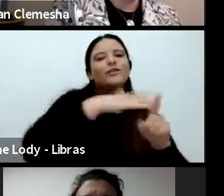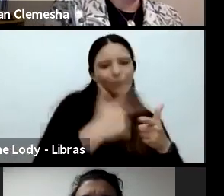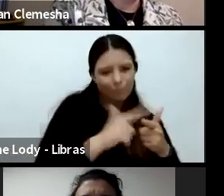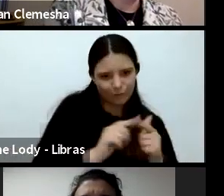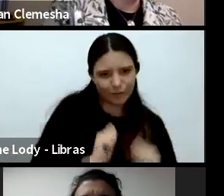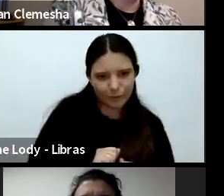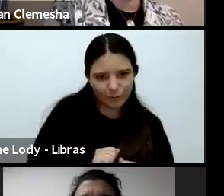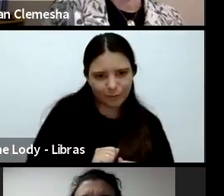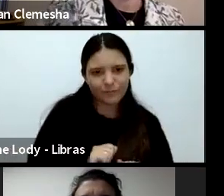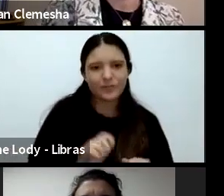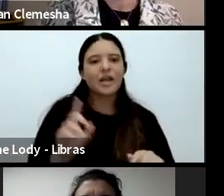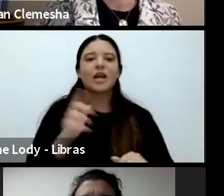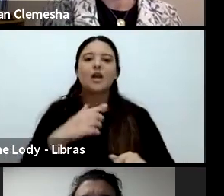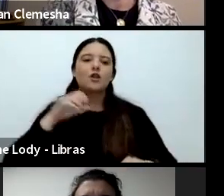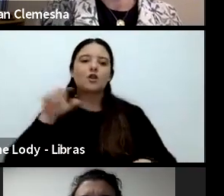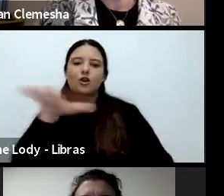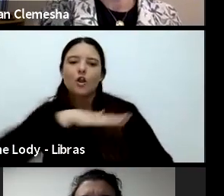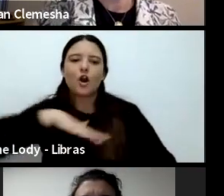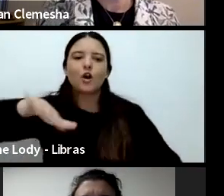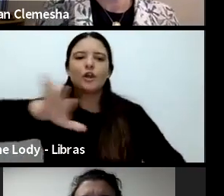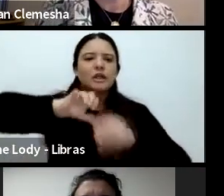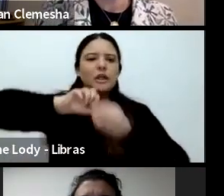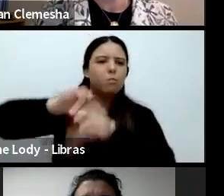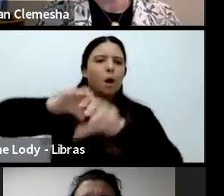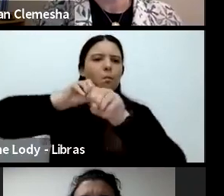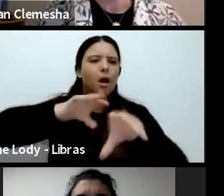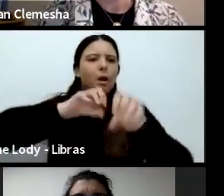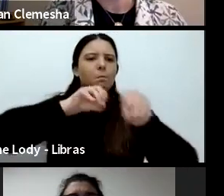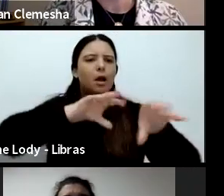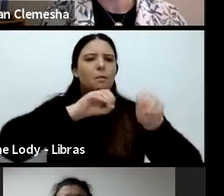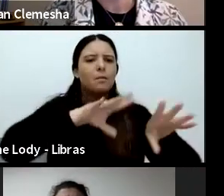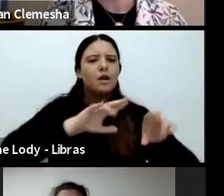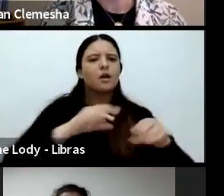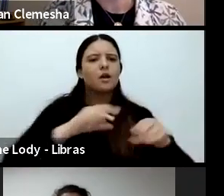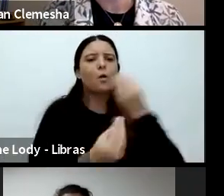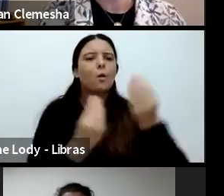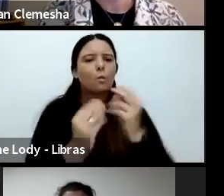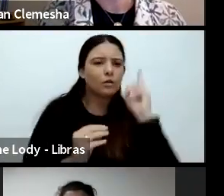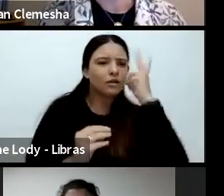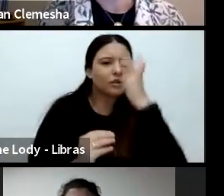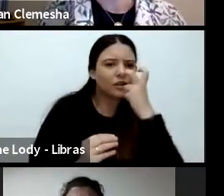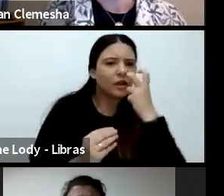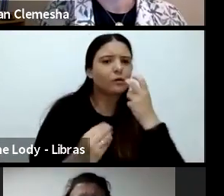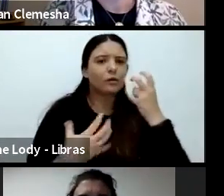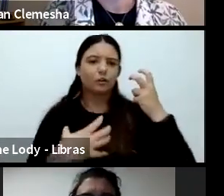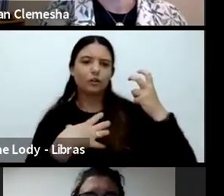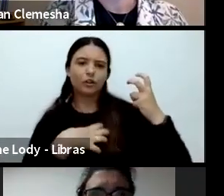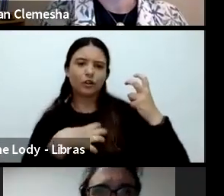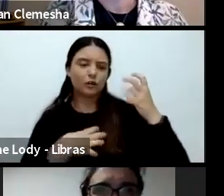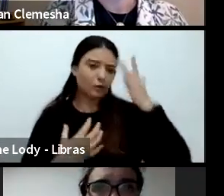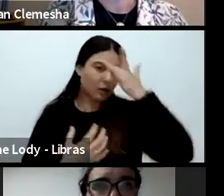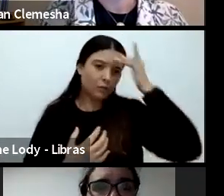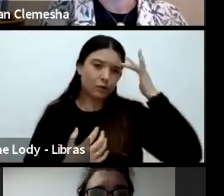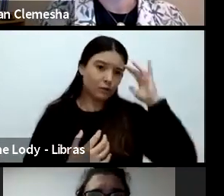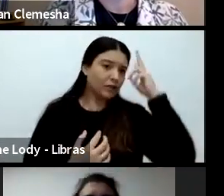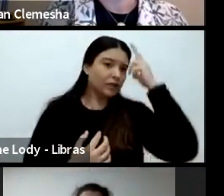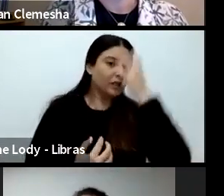problem is how do we educate me. ryone rybody else about rybody else about blindness, so else about blindness, so that line people. e can live a more fulfilled